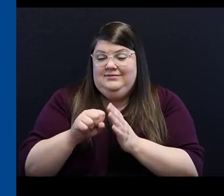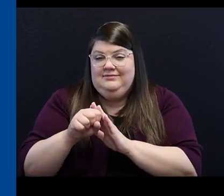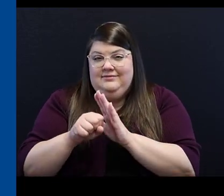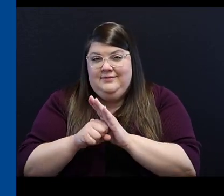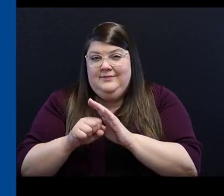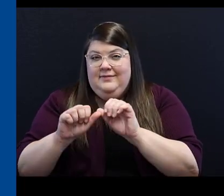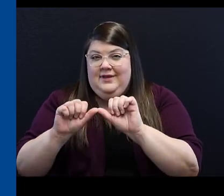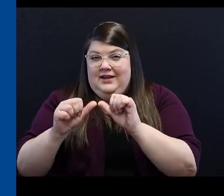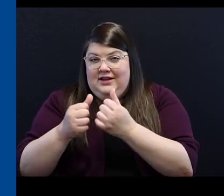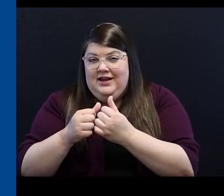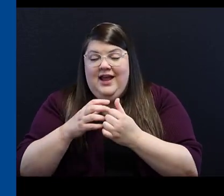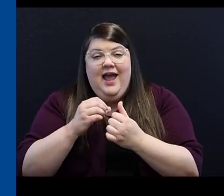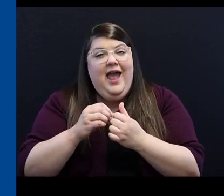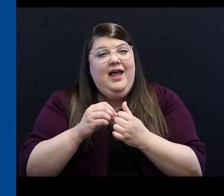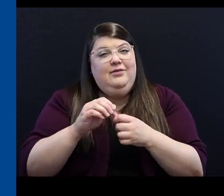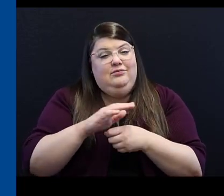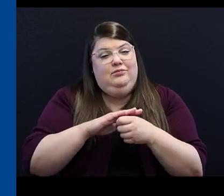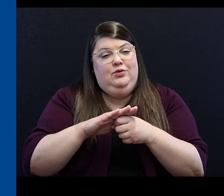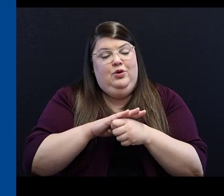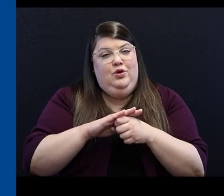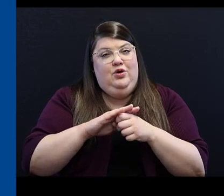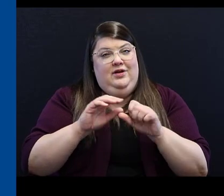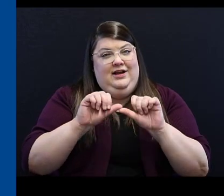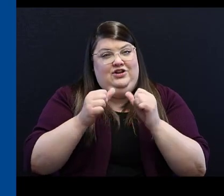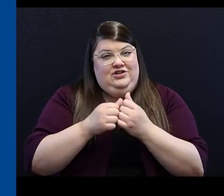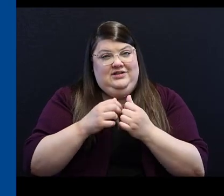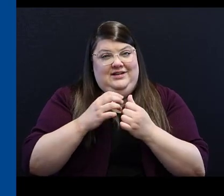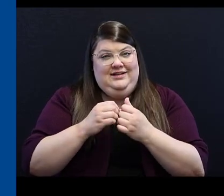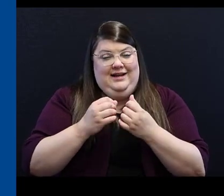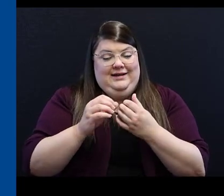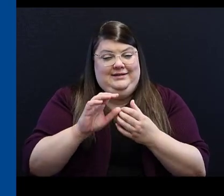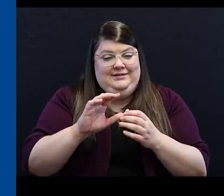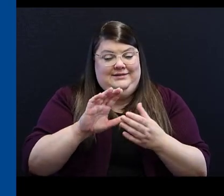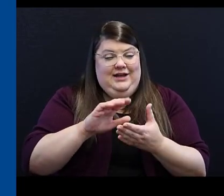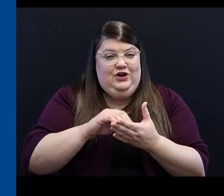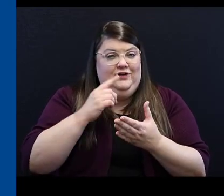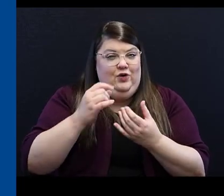Education Agencies, and Centers for Independent Living will reduce organizational silos and